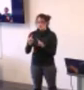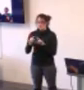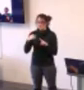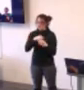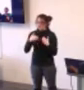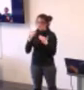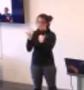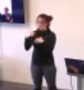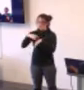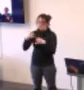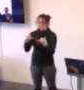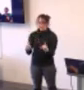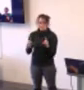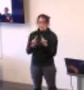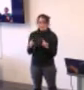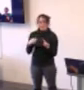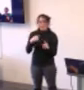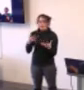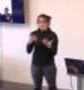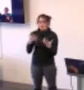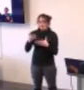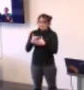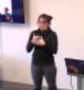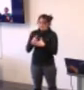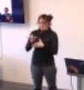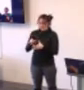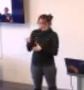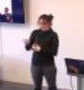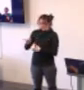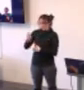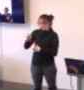But what I will share is that he will be getting out of prison